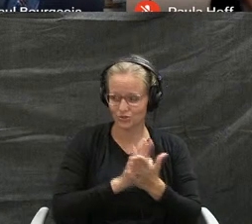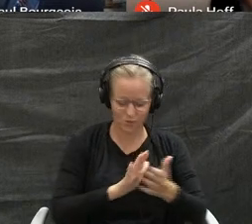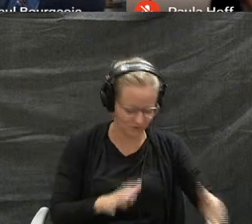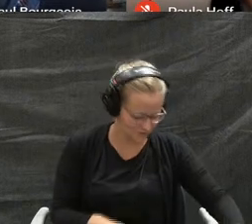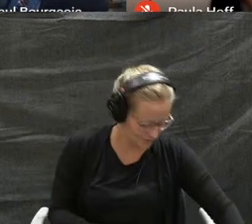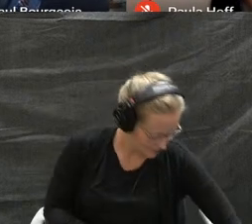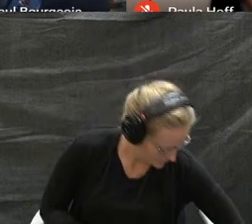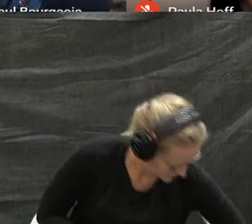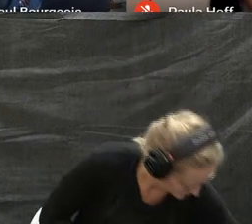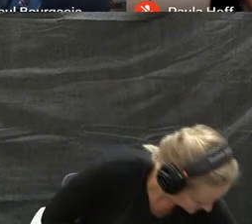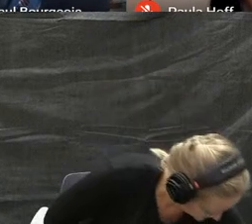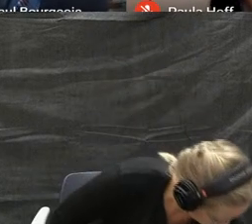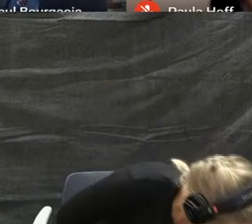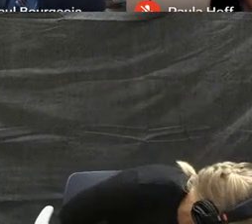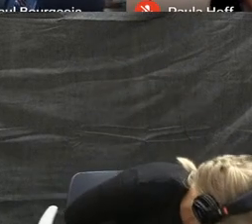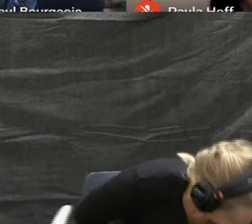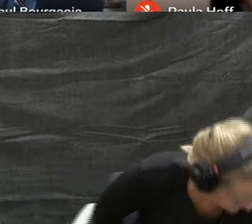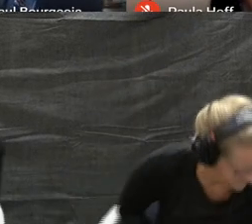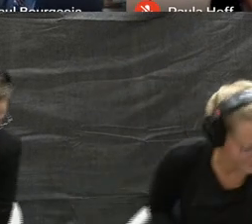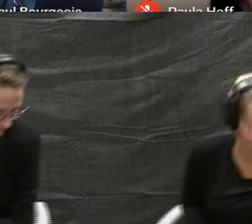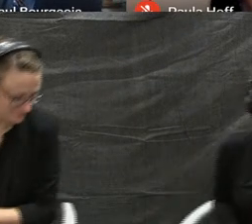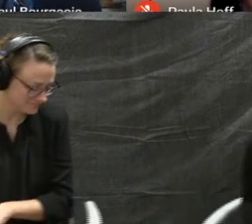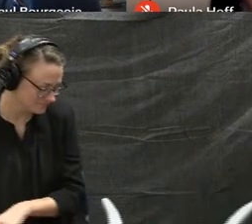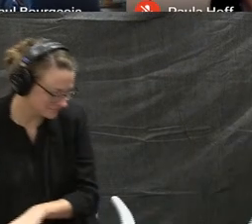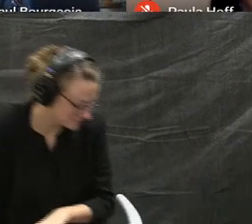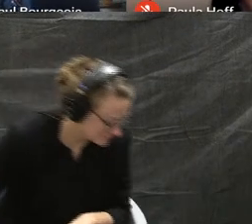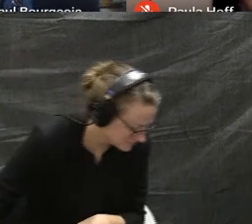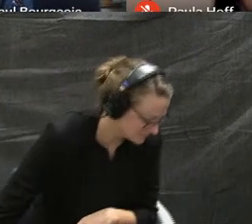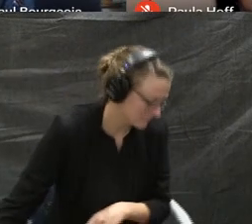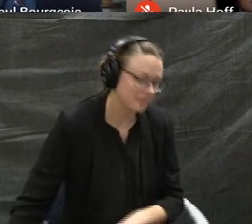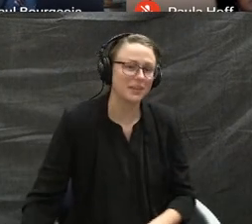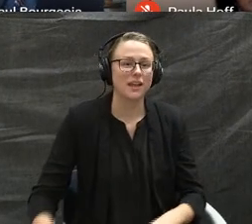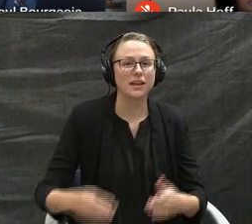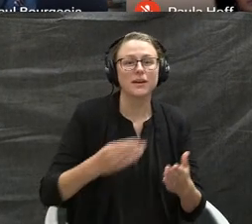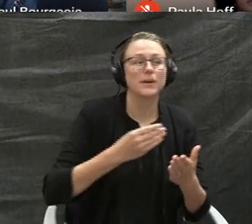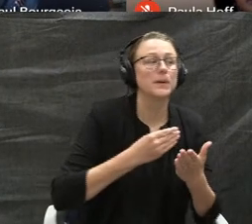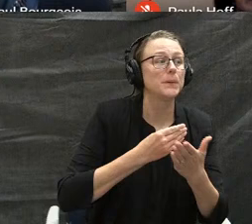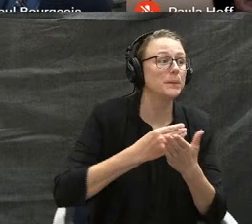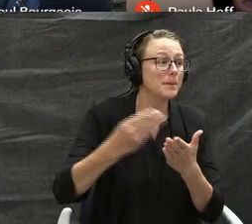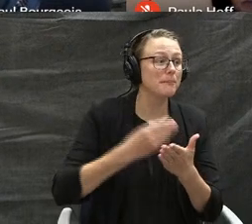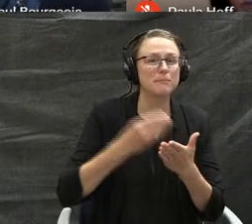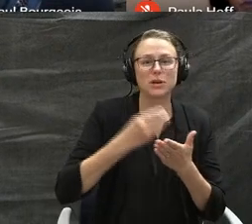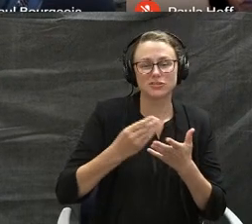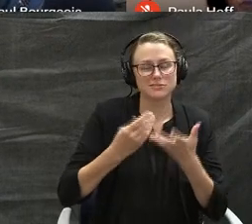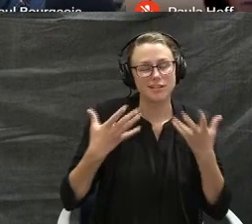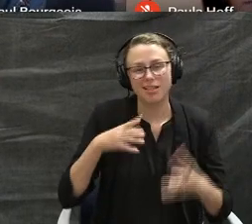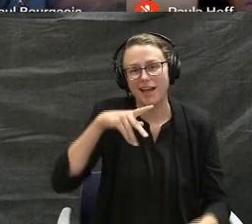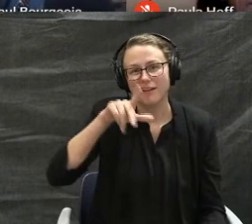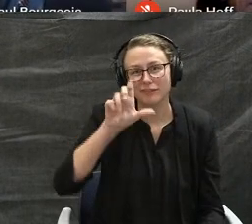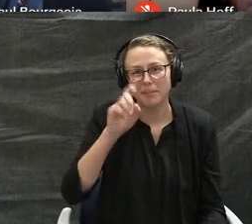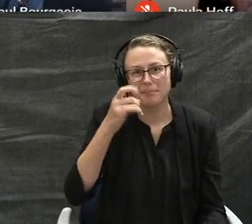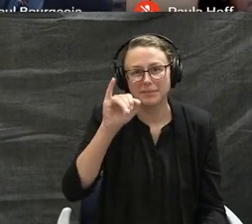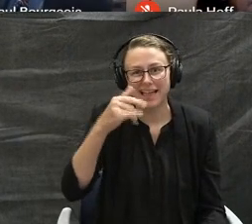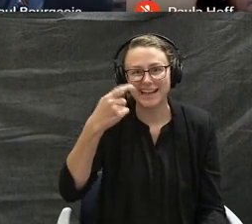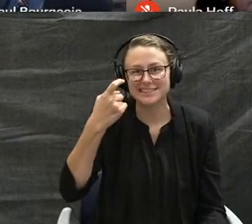counters in all the buildings. I just use the comparison to say going to holiday gas station where they have the transaction